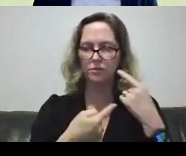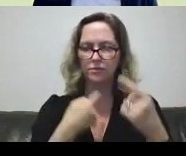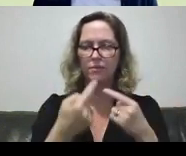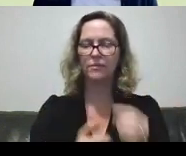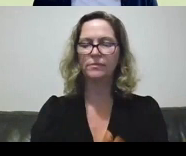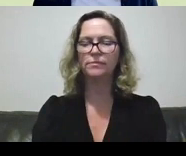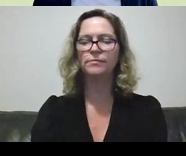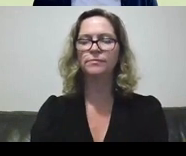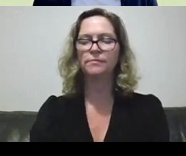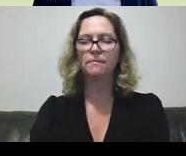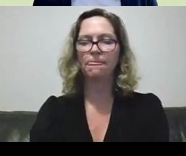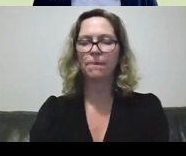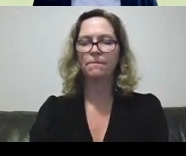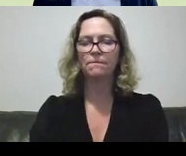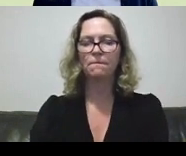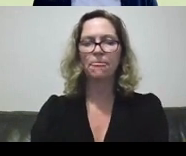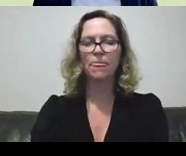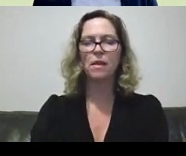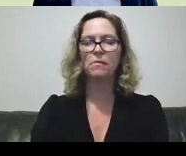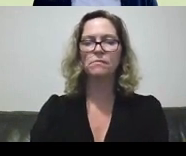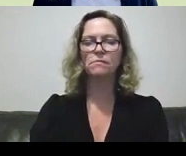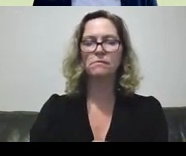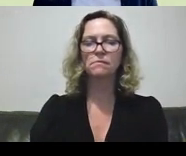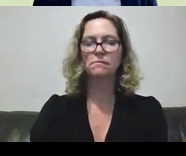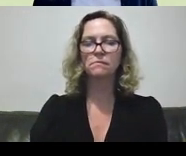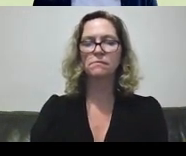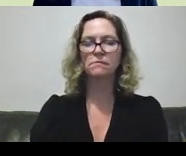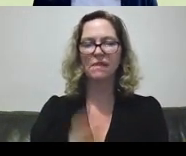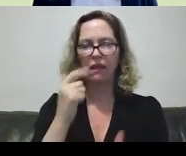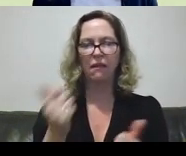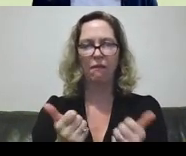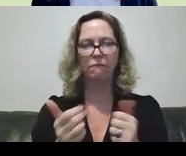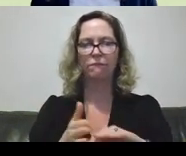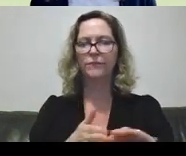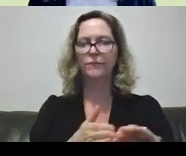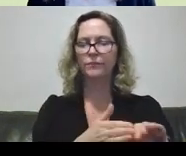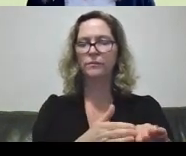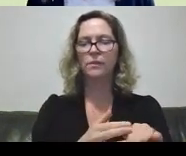I think we'll leave it there on that one. If we look at other